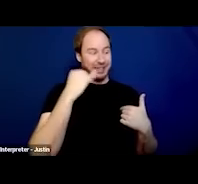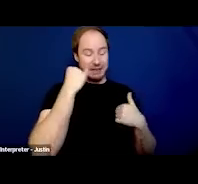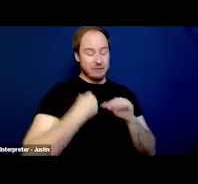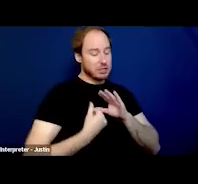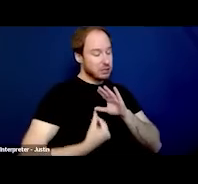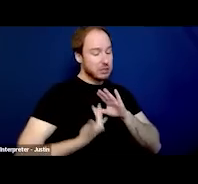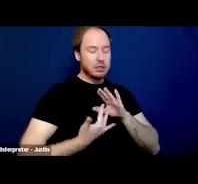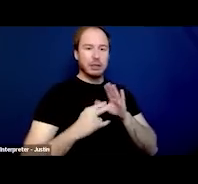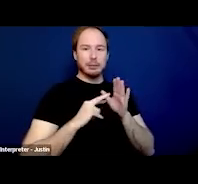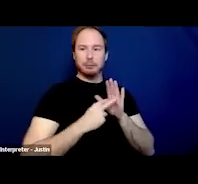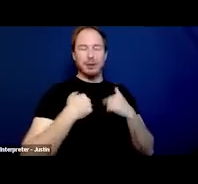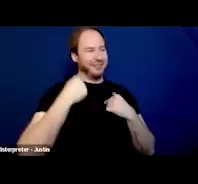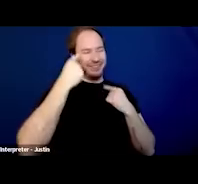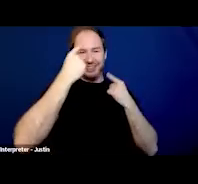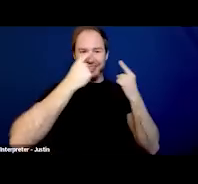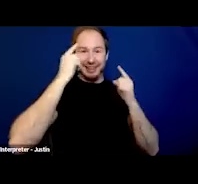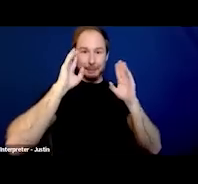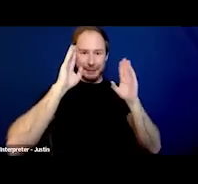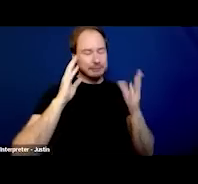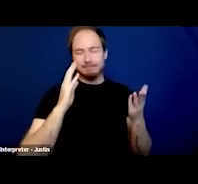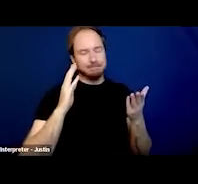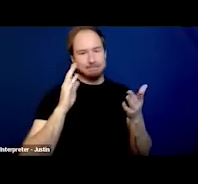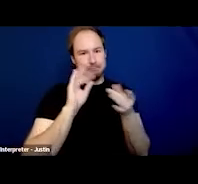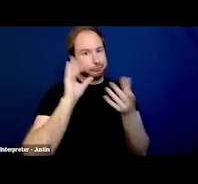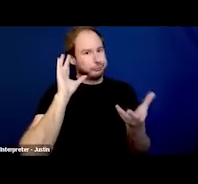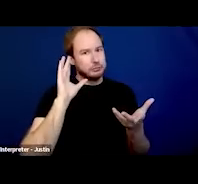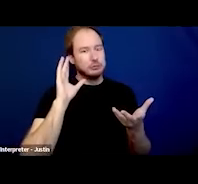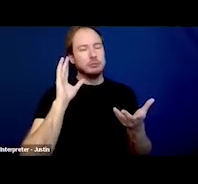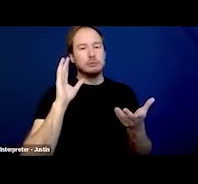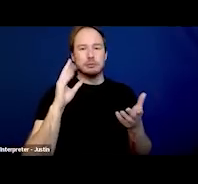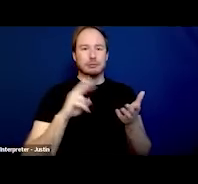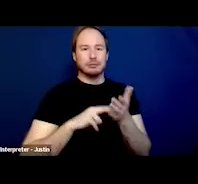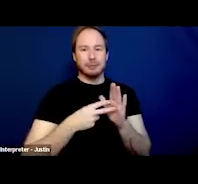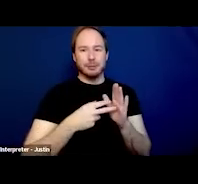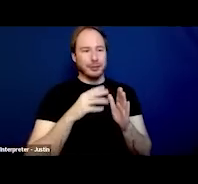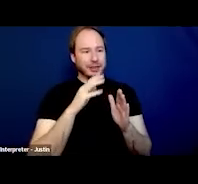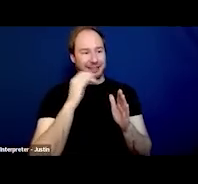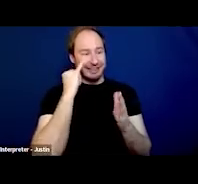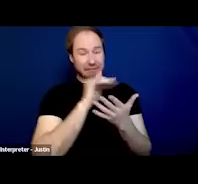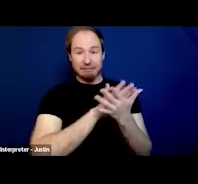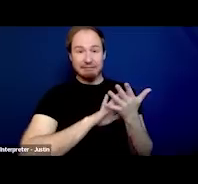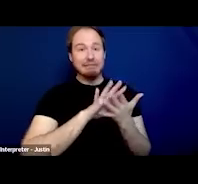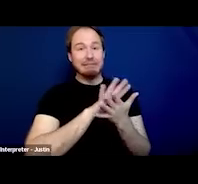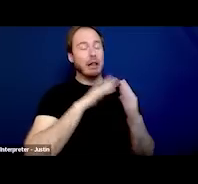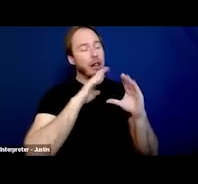so they're not gonna be able to hear this beautiful speech that you have to give them.